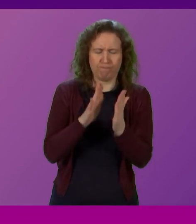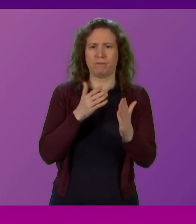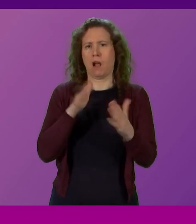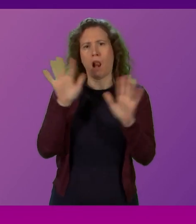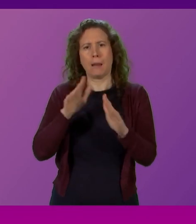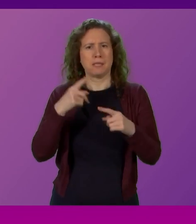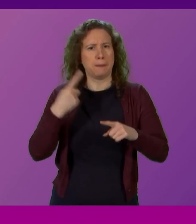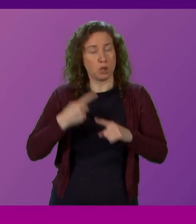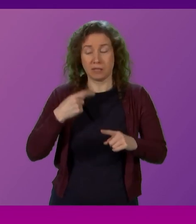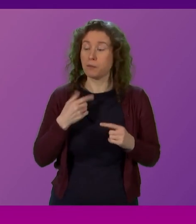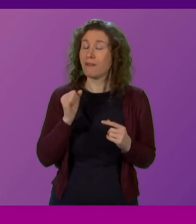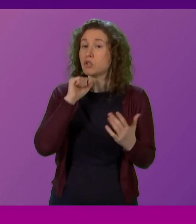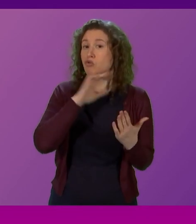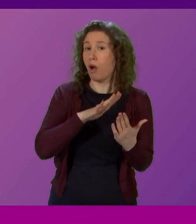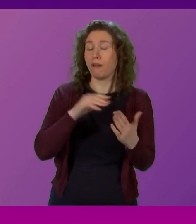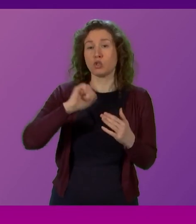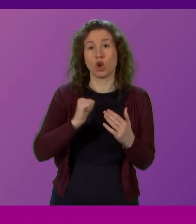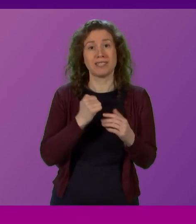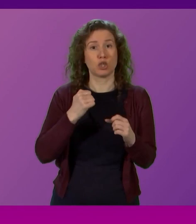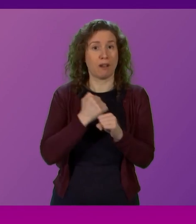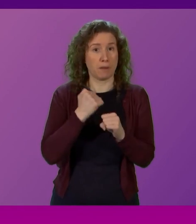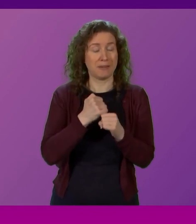With the Scottish Government’s draft energy strategy that was published this week and